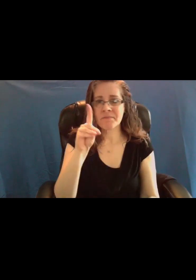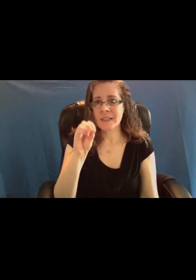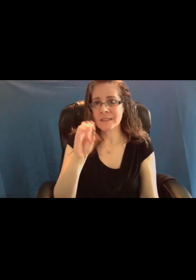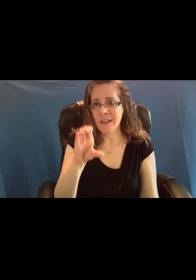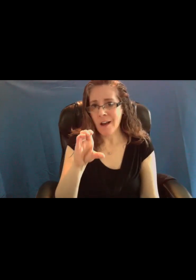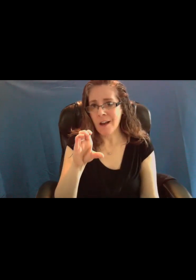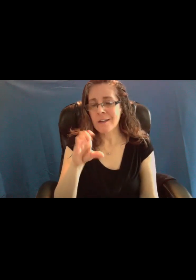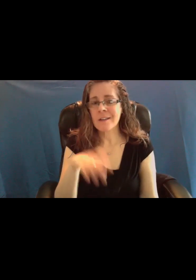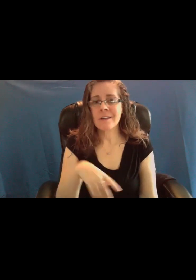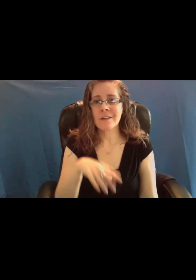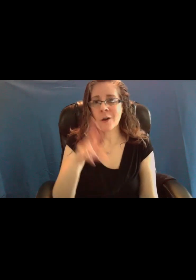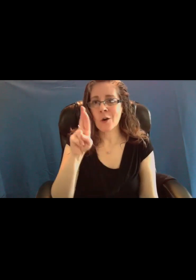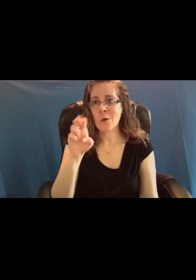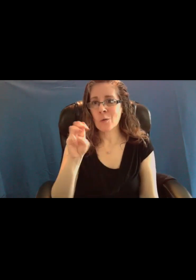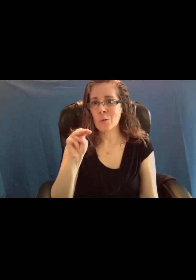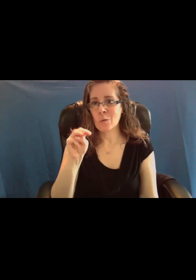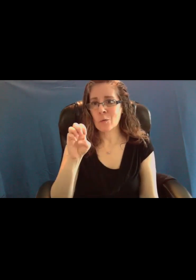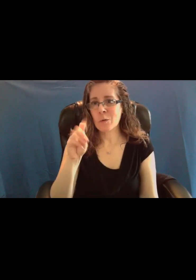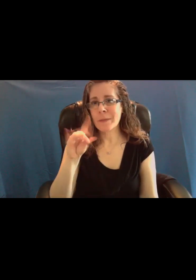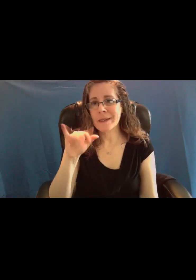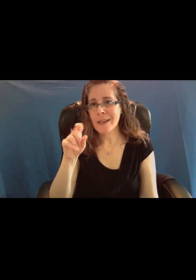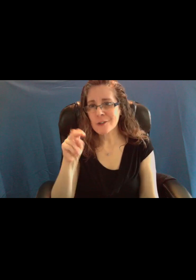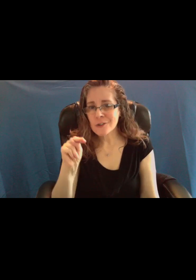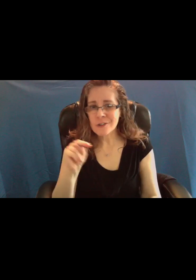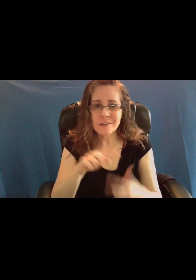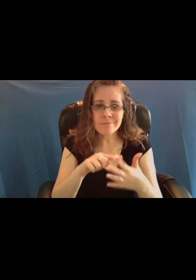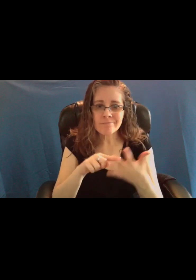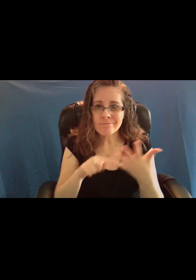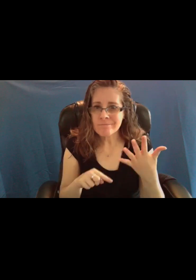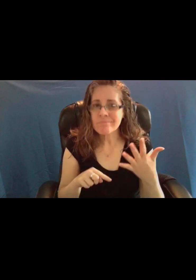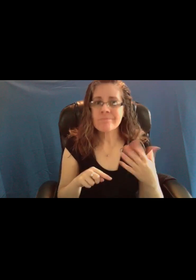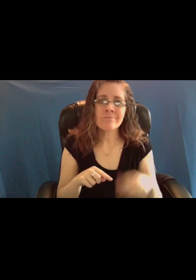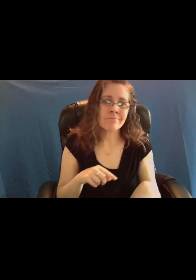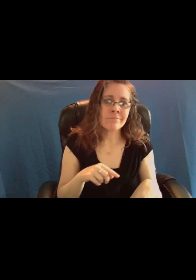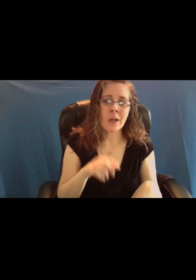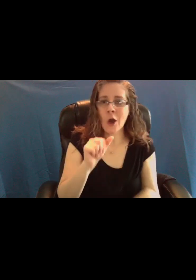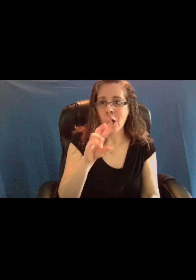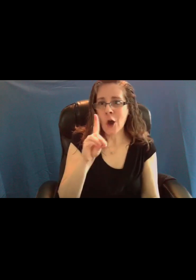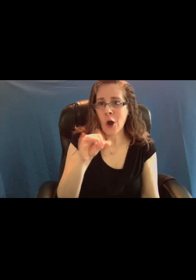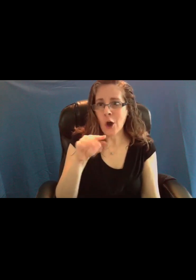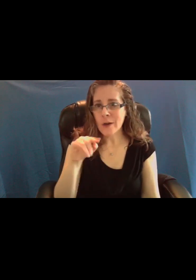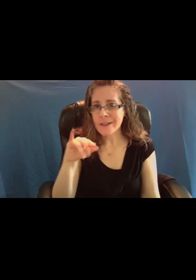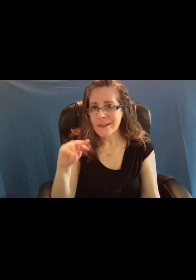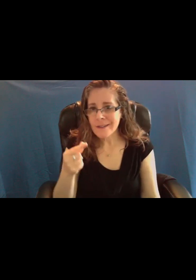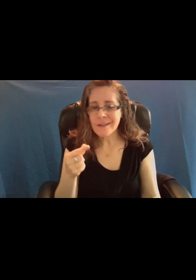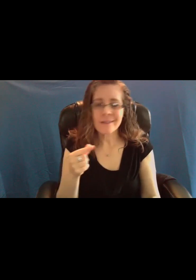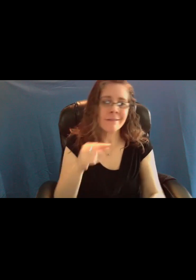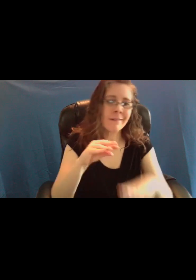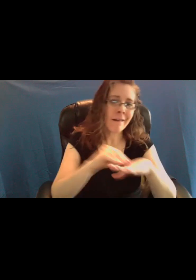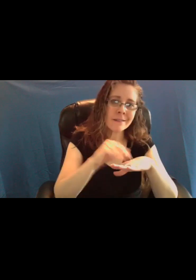probably mention the other services available under the contract. Accessibility auditing. Accessibility contracting. Training. This is